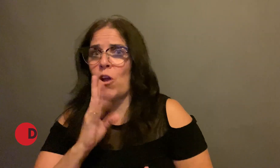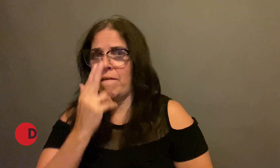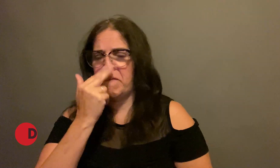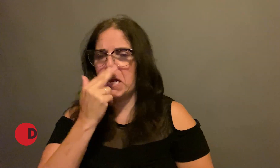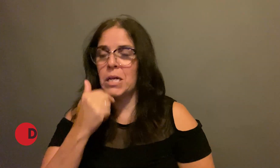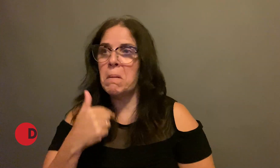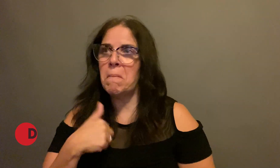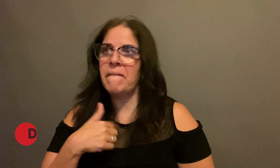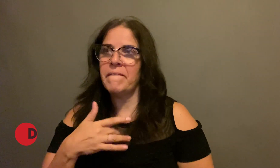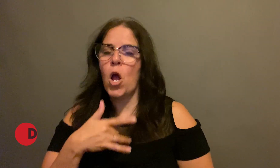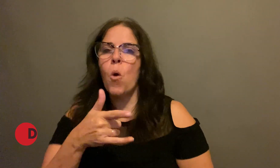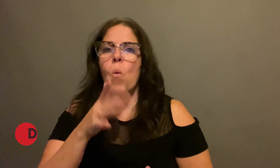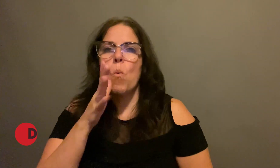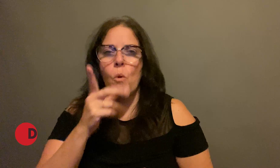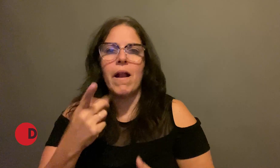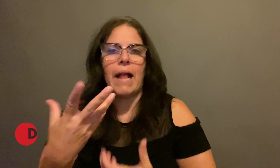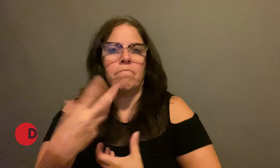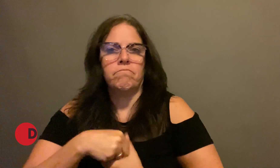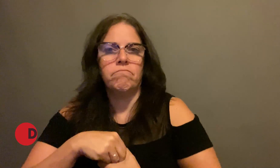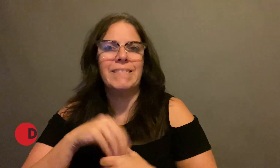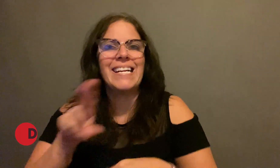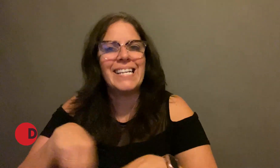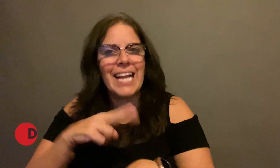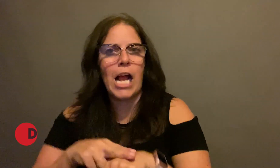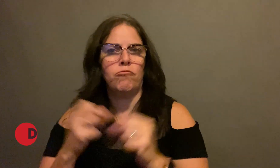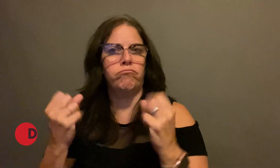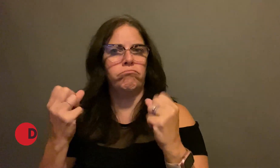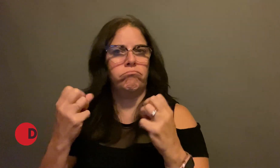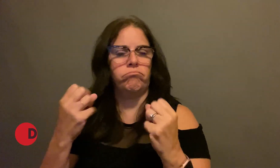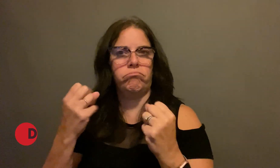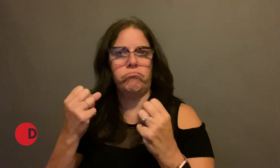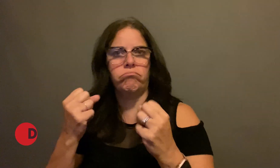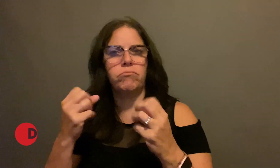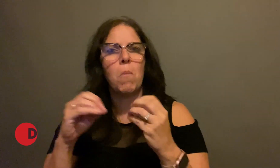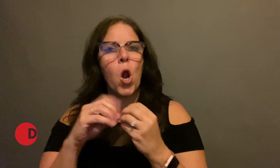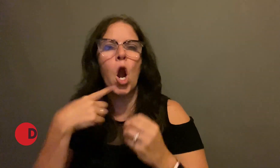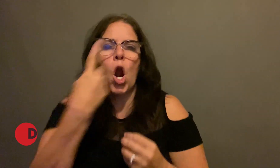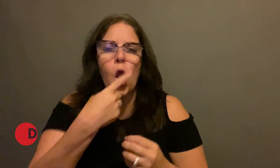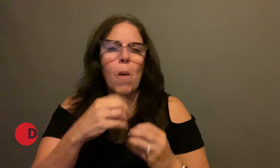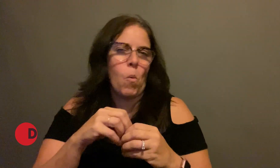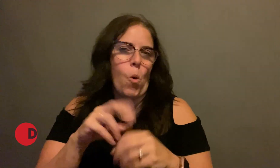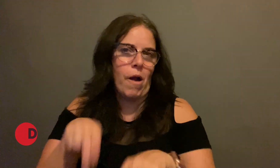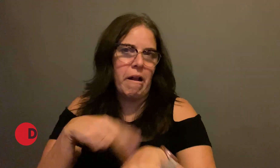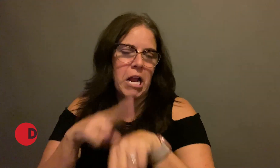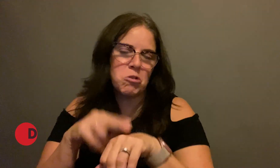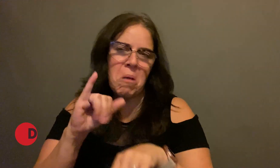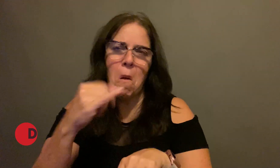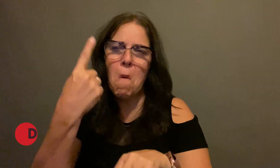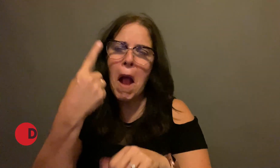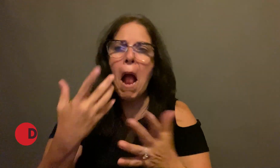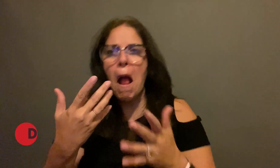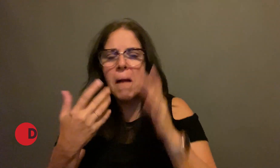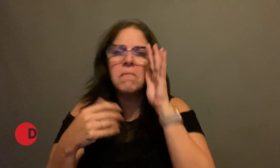and talking funny at school I feel she would be sign more naturally that was one thing I thought of.